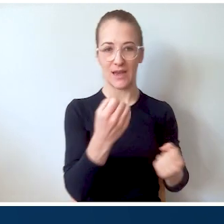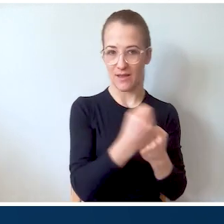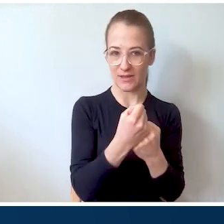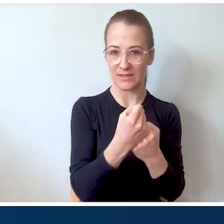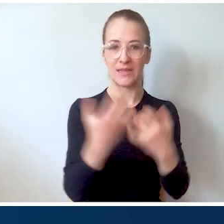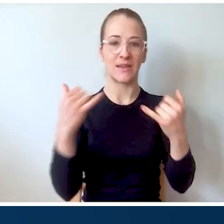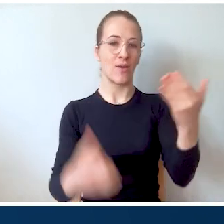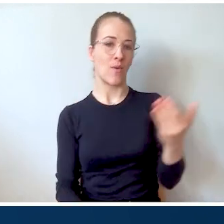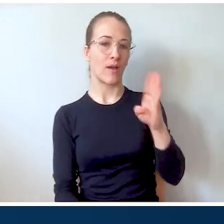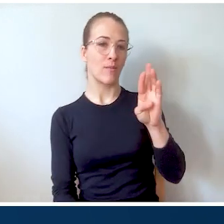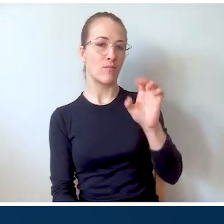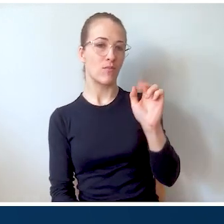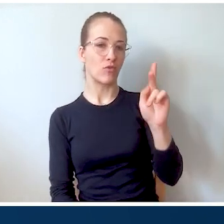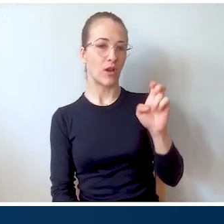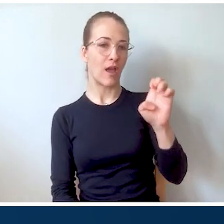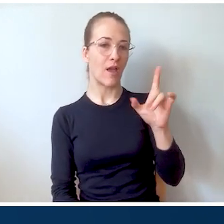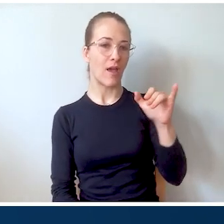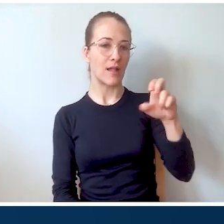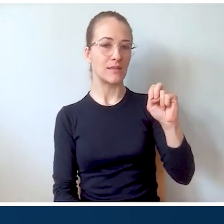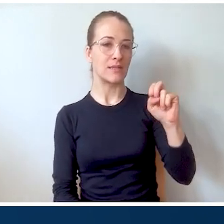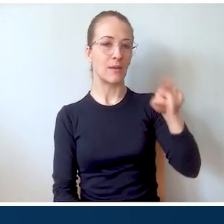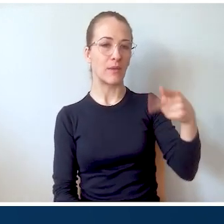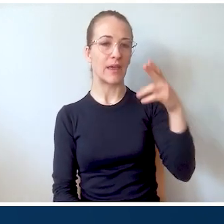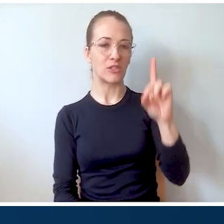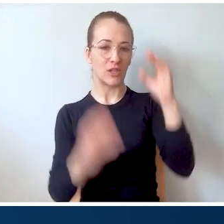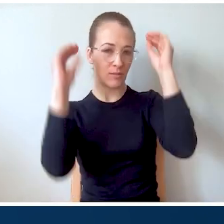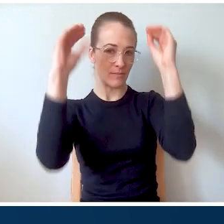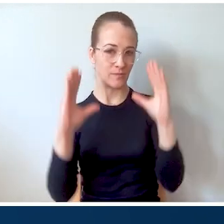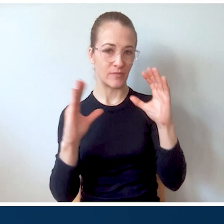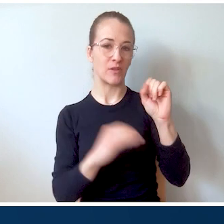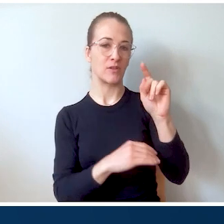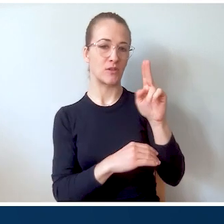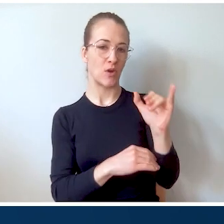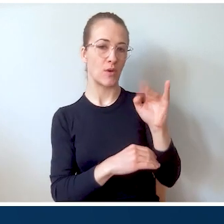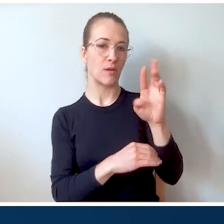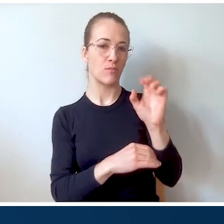Today we welcome Brooke Ellison, PhD, Associate Professor at Stony Brook University.